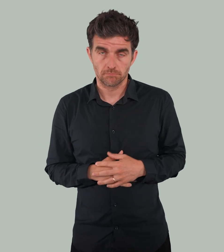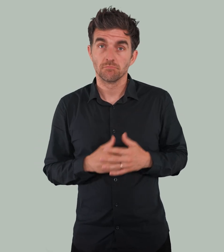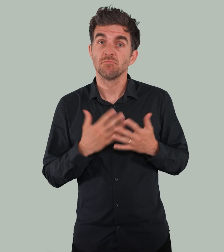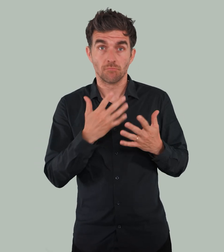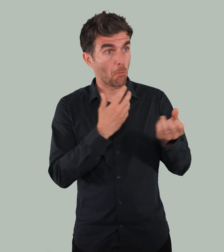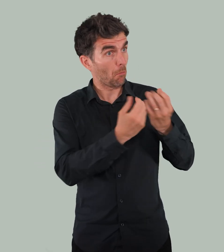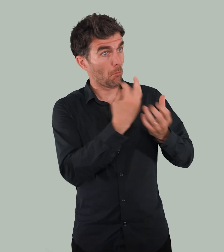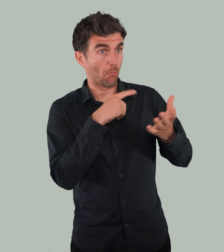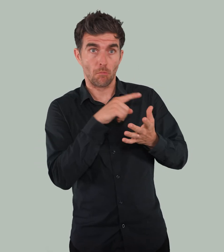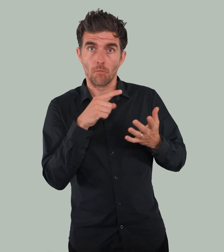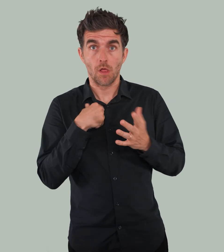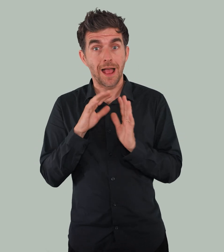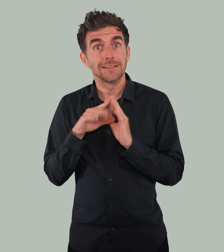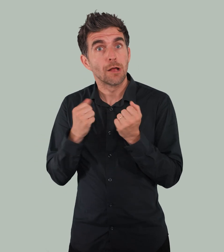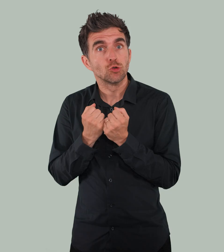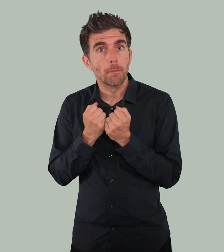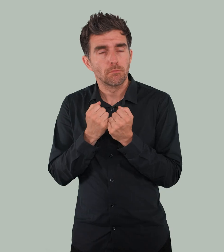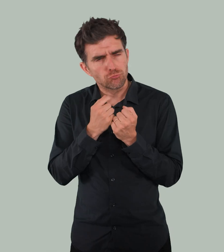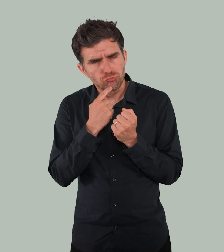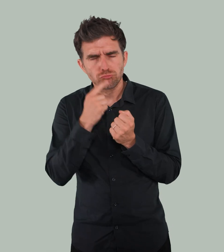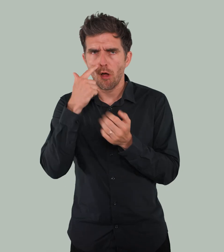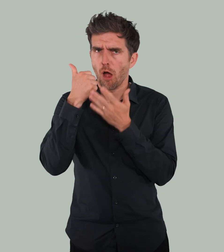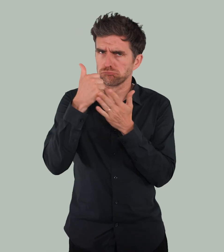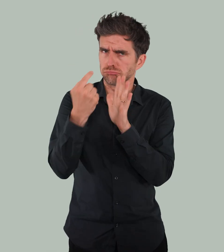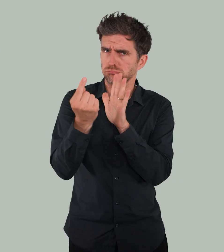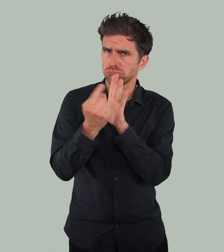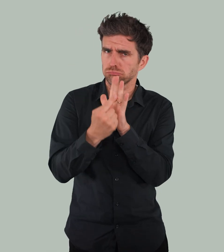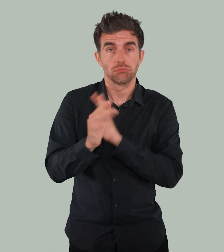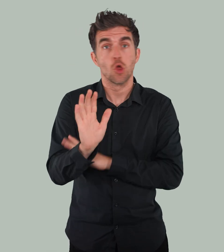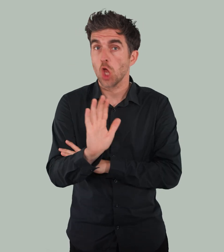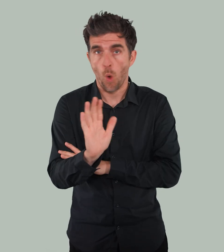These do not represent recommendations of the steering group,